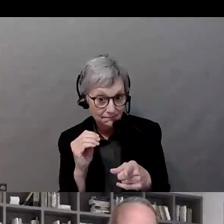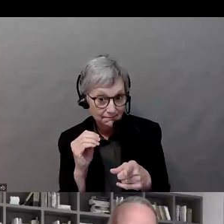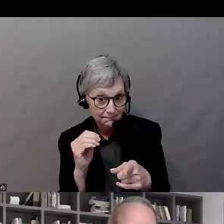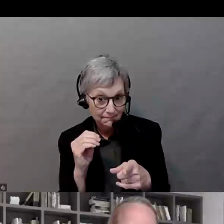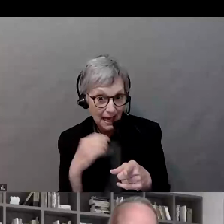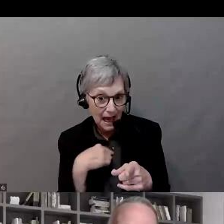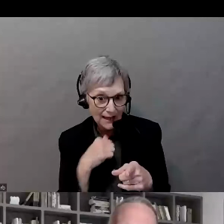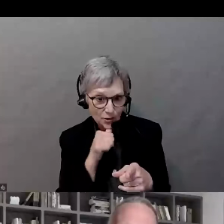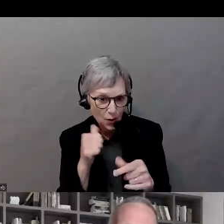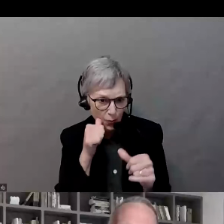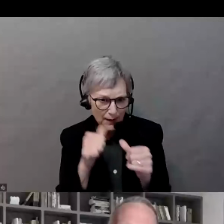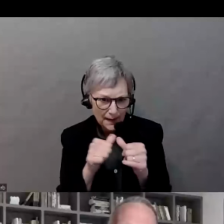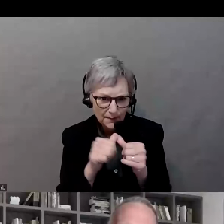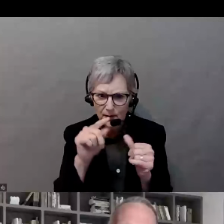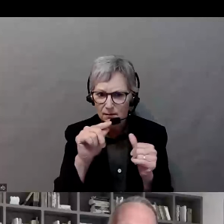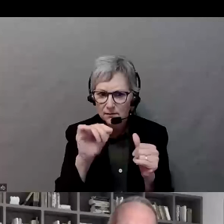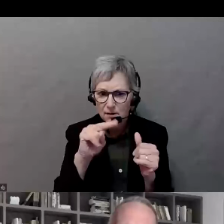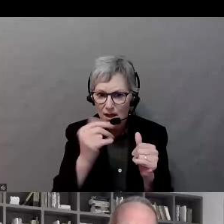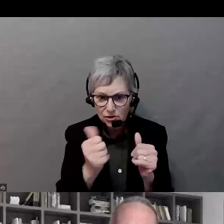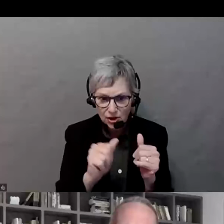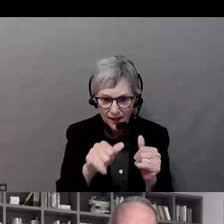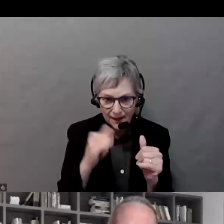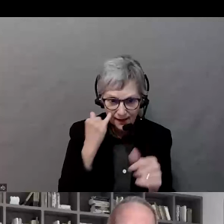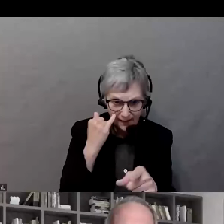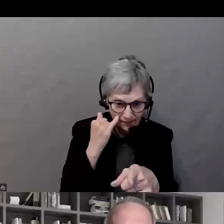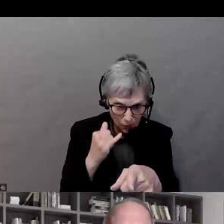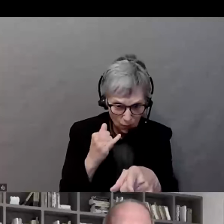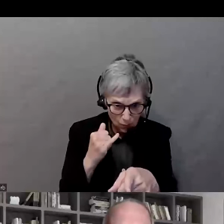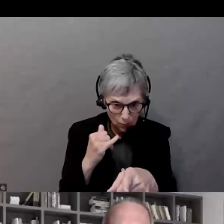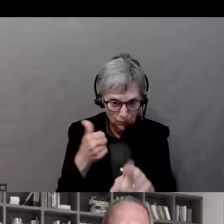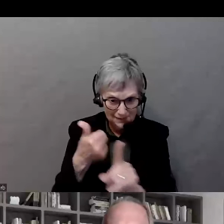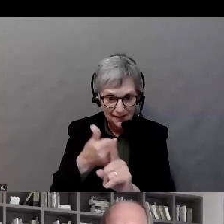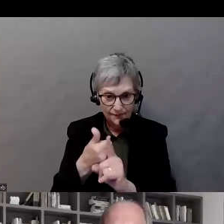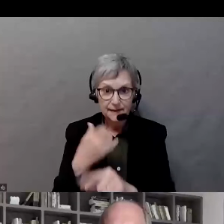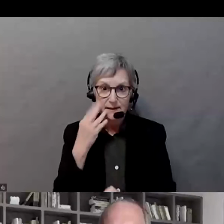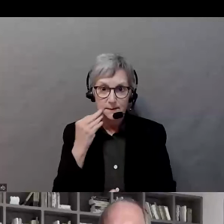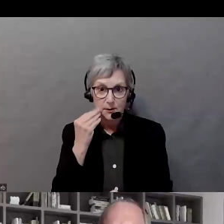REMEMBER IF YOU HAVE DISCUSSED IF YOU HAD BEEN PHYSICALLY